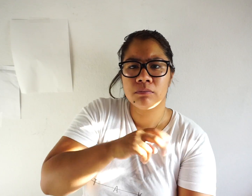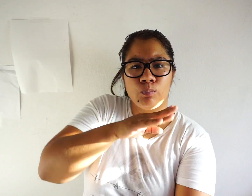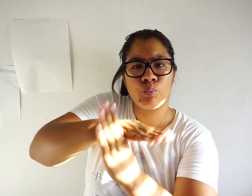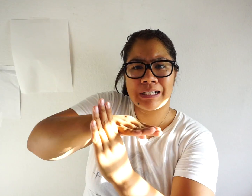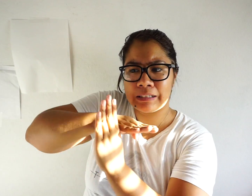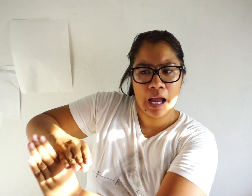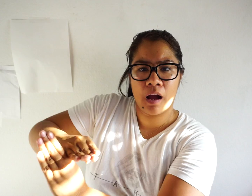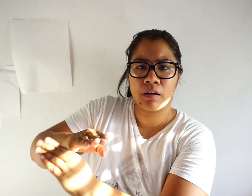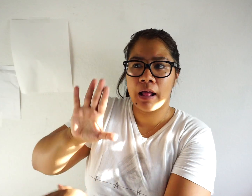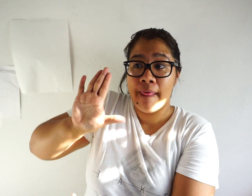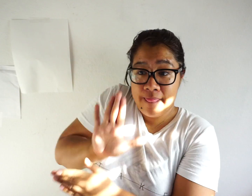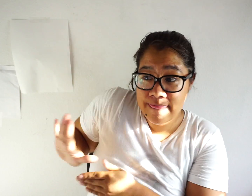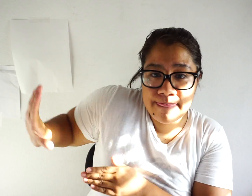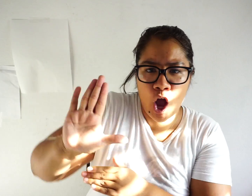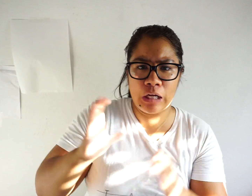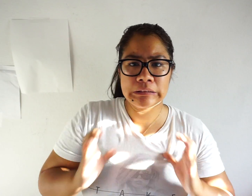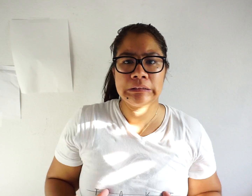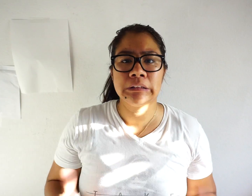Also, they wants to protect their citizens